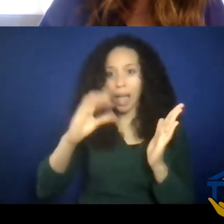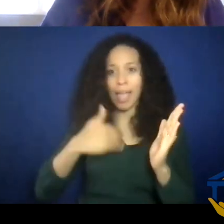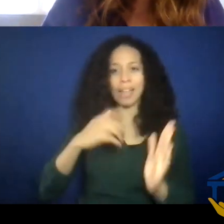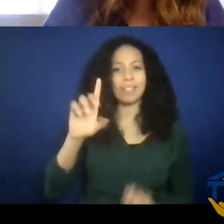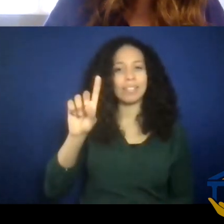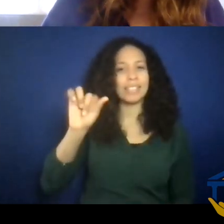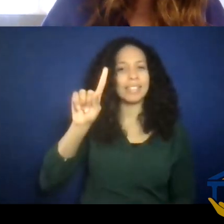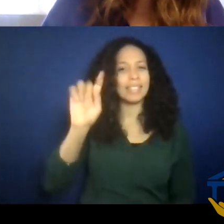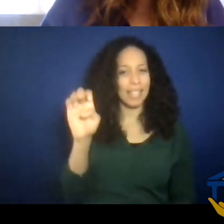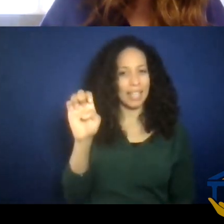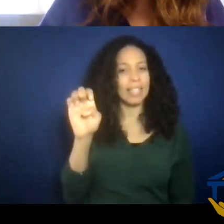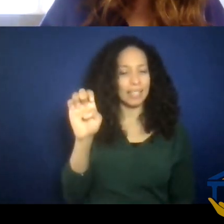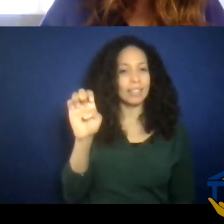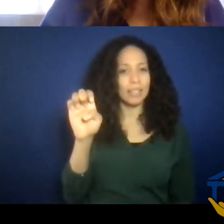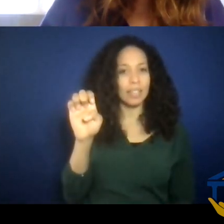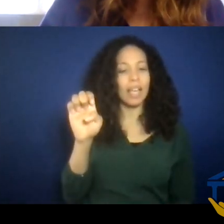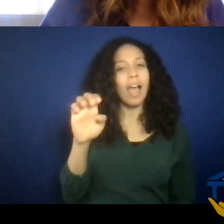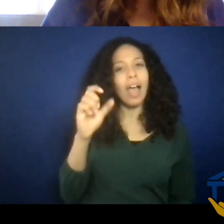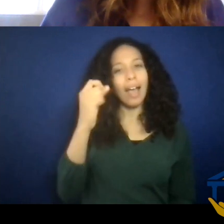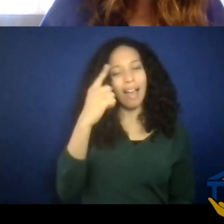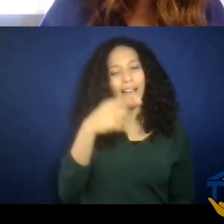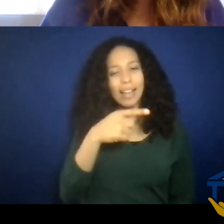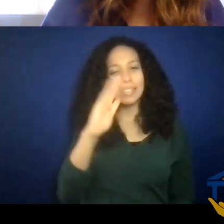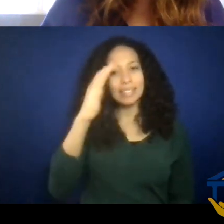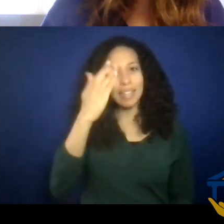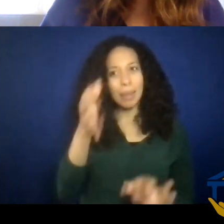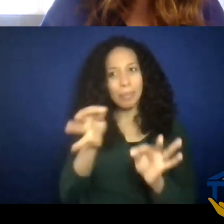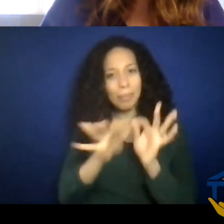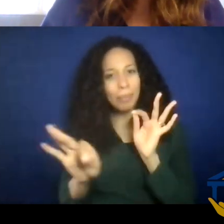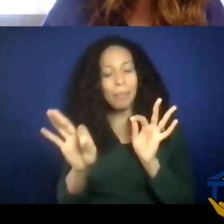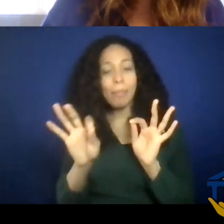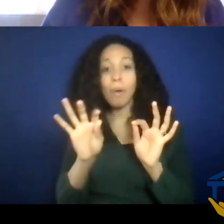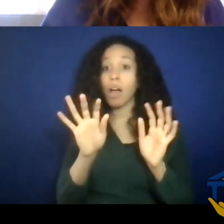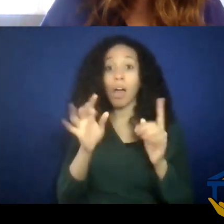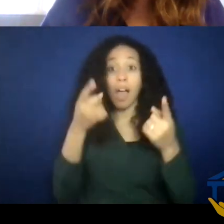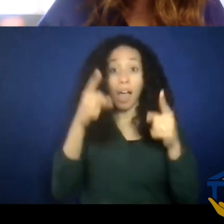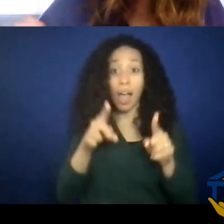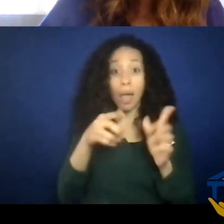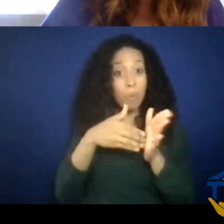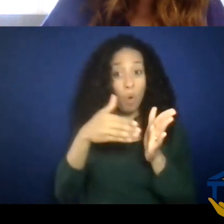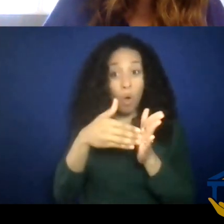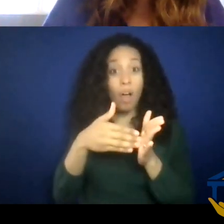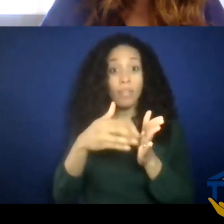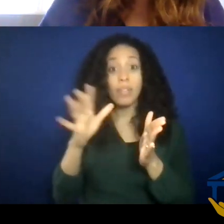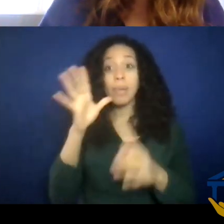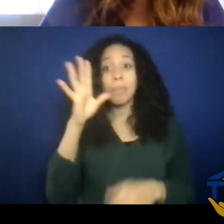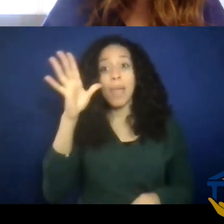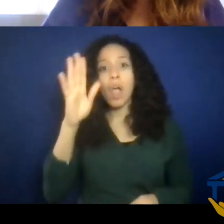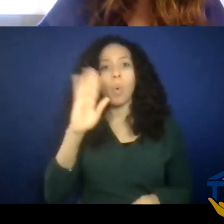simplistic but very often parents will just write the month or the year,